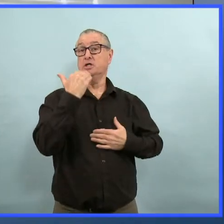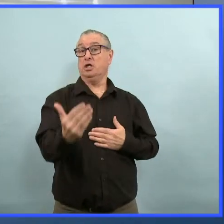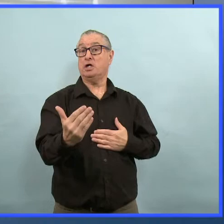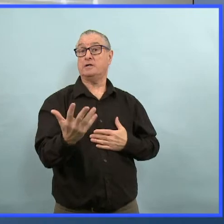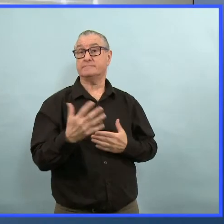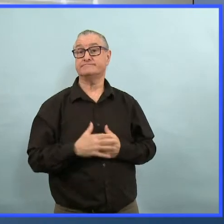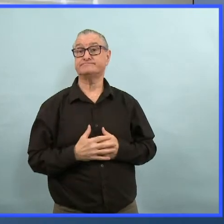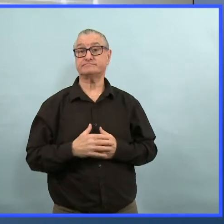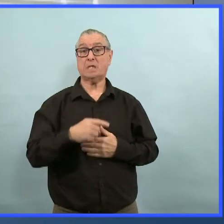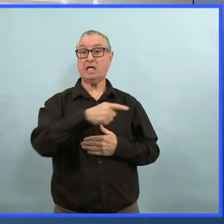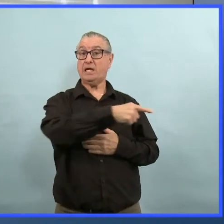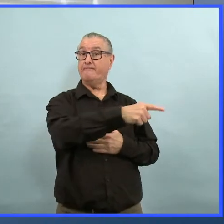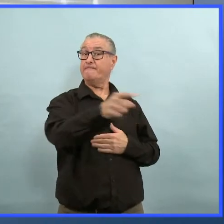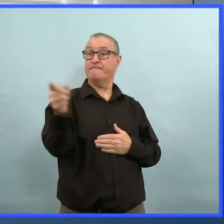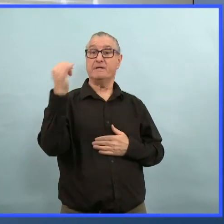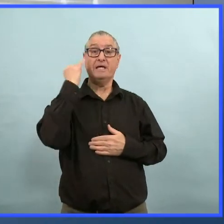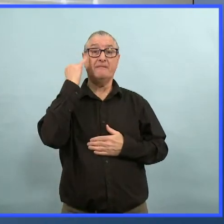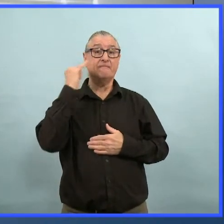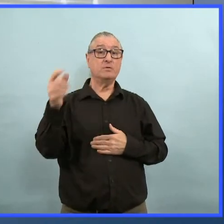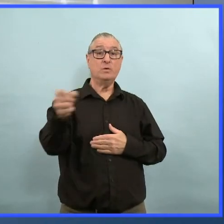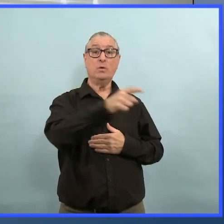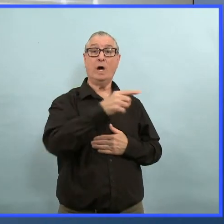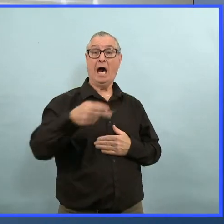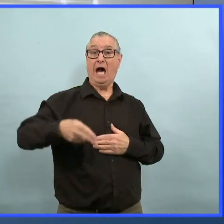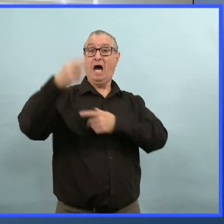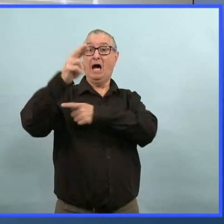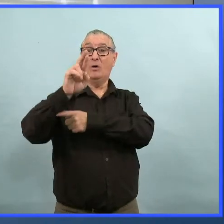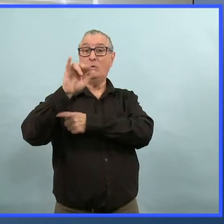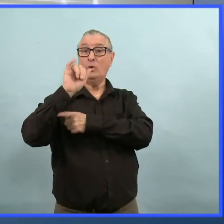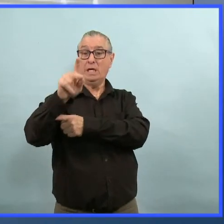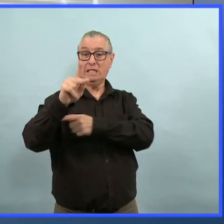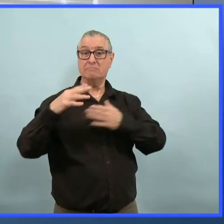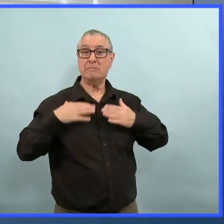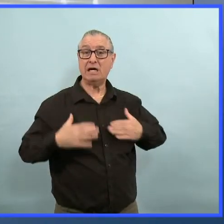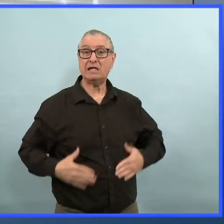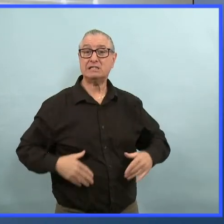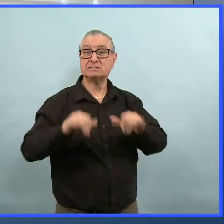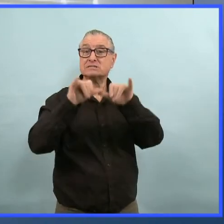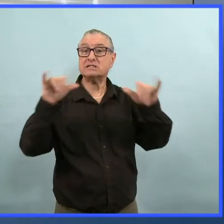it's at increased risk of severe outcomes to get that third dose as soon as possible or any